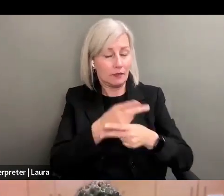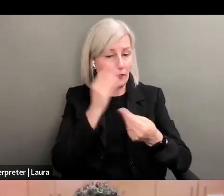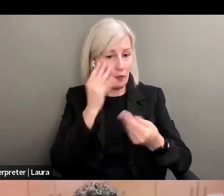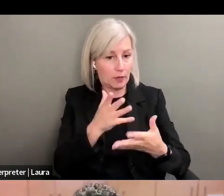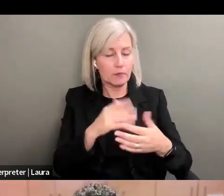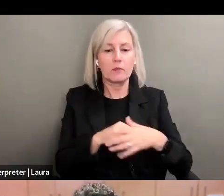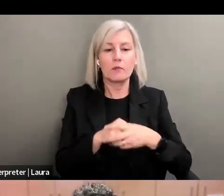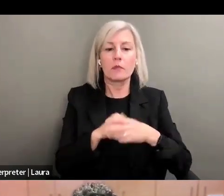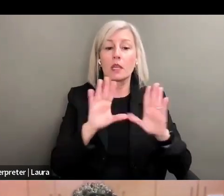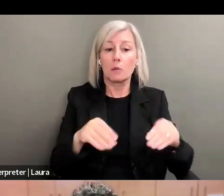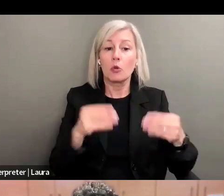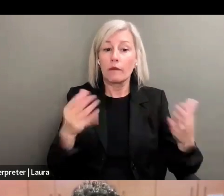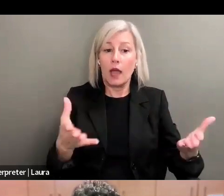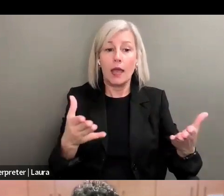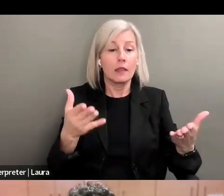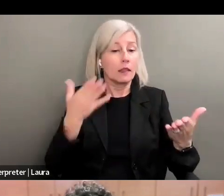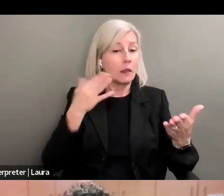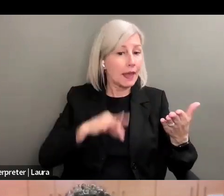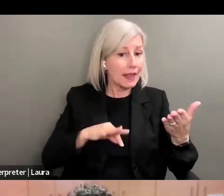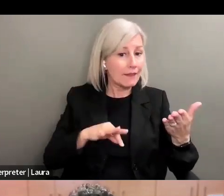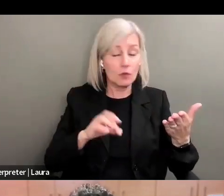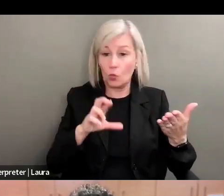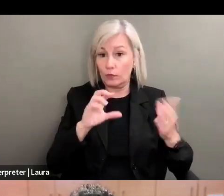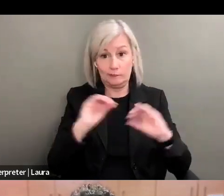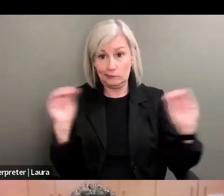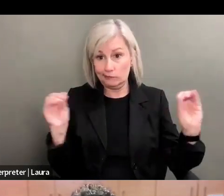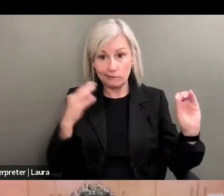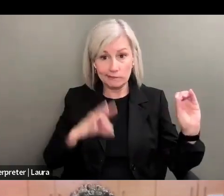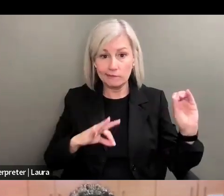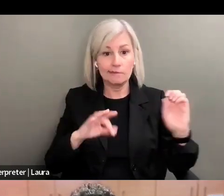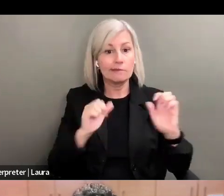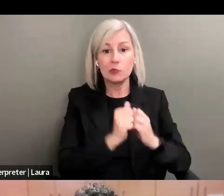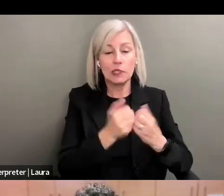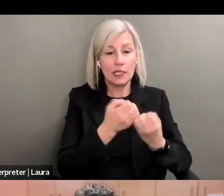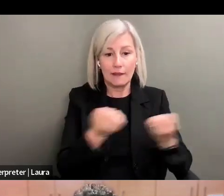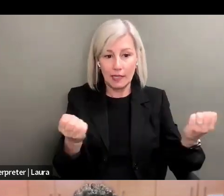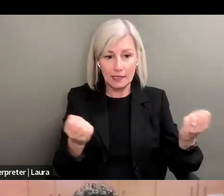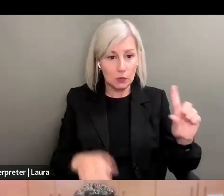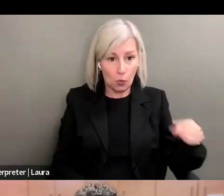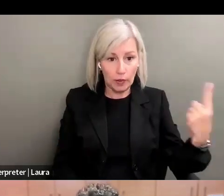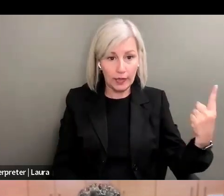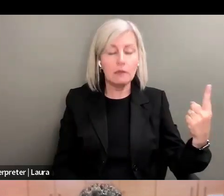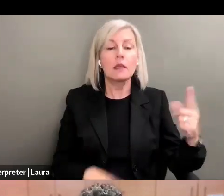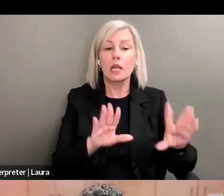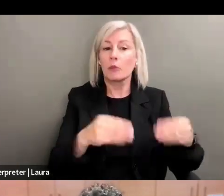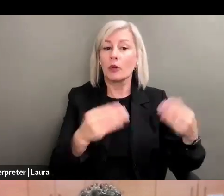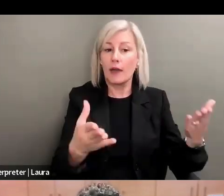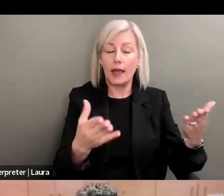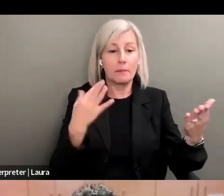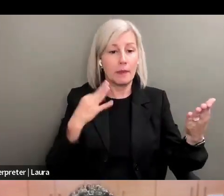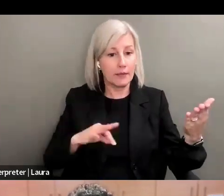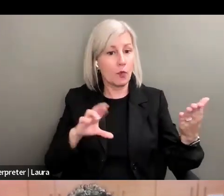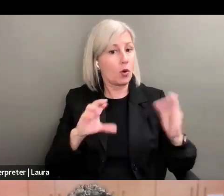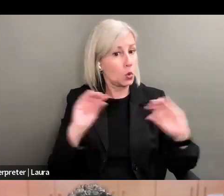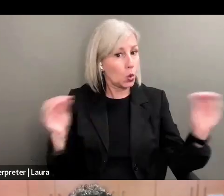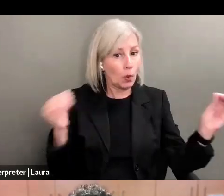It can provide information about the benefit or lack of benefit with devices alone. It can provide information about benefit or lack of benefit with an